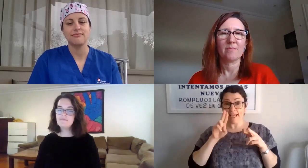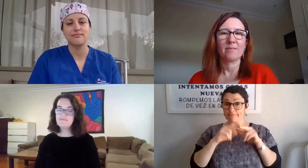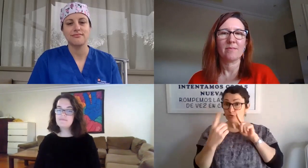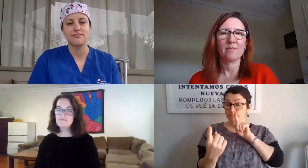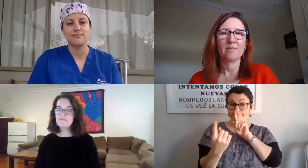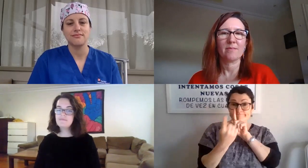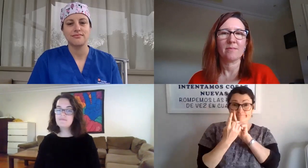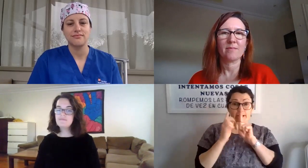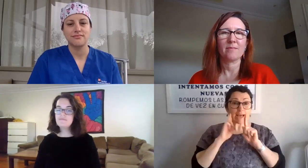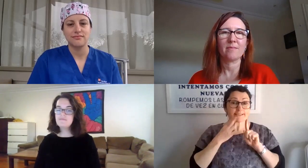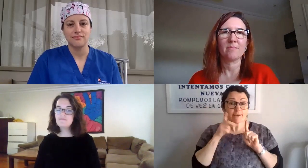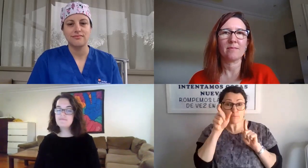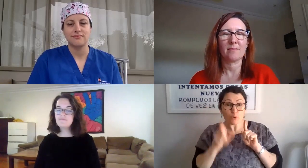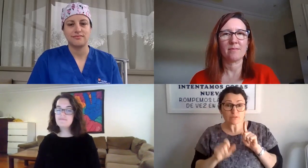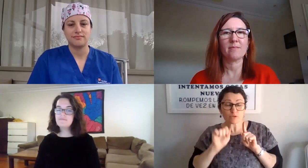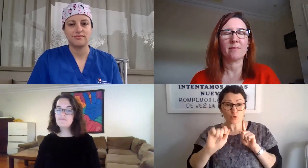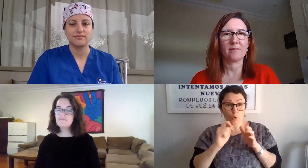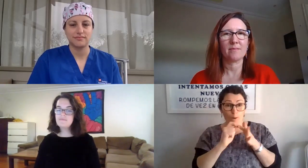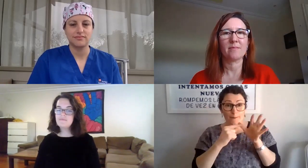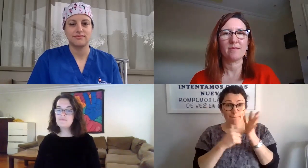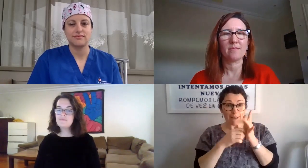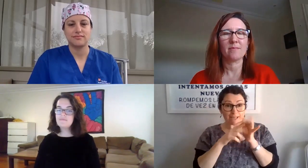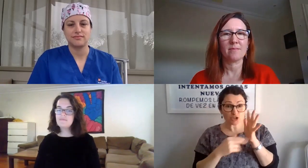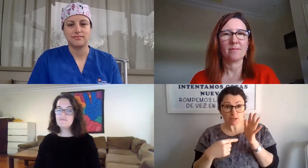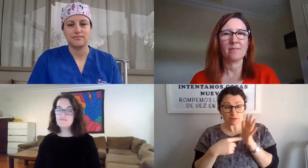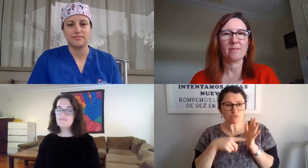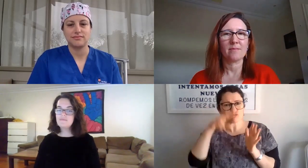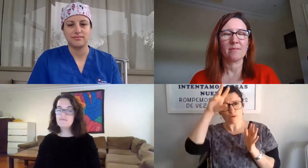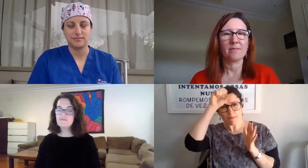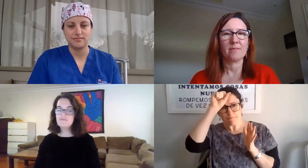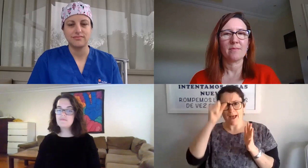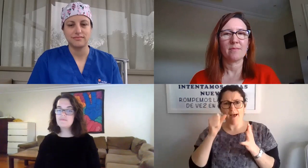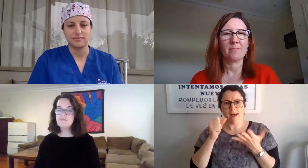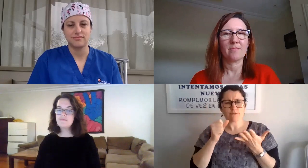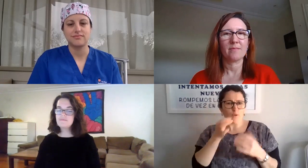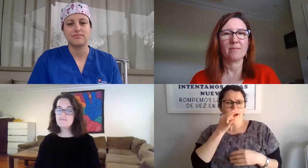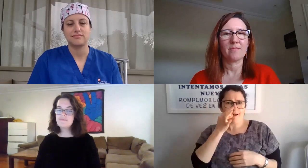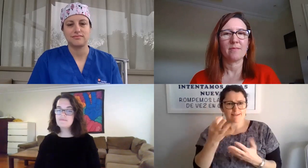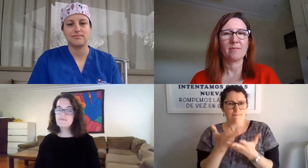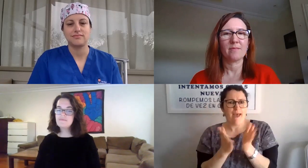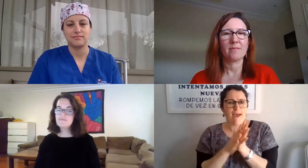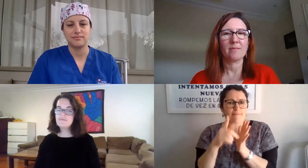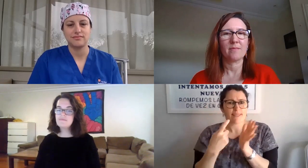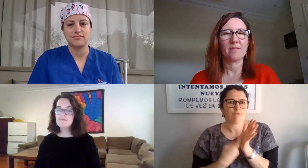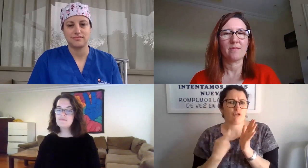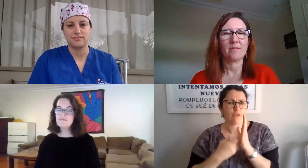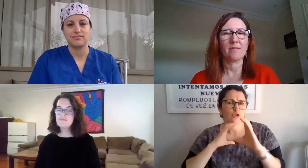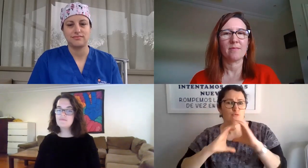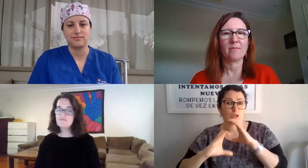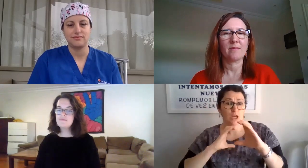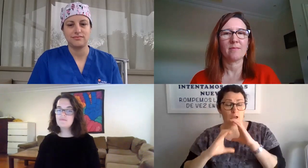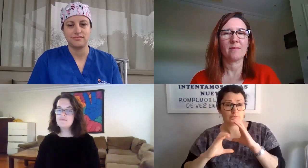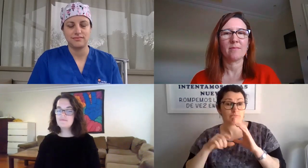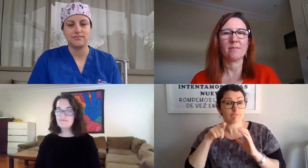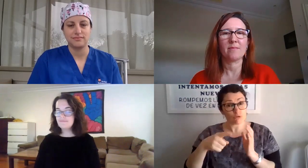at the hospital so if you were to meet uh. A patient who is